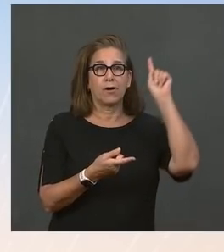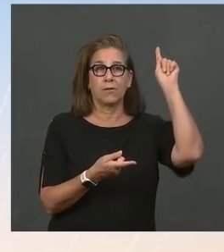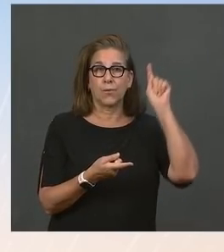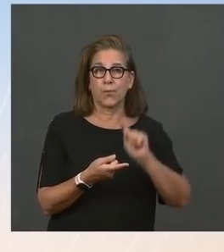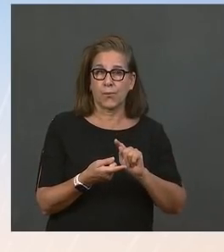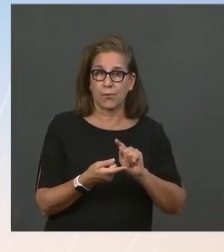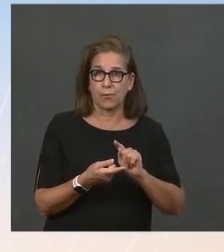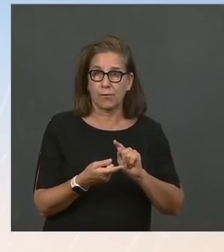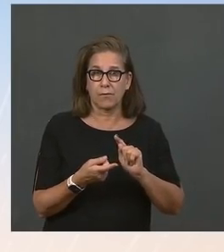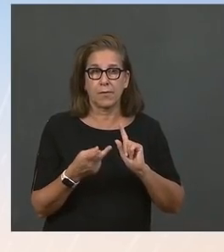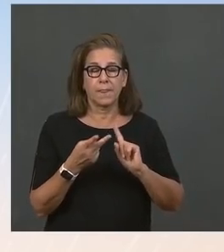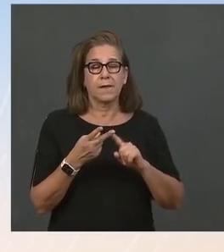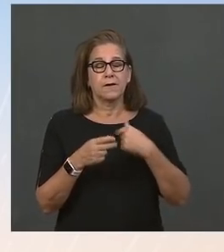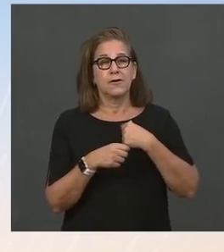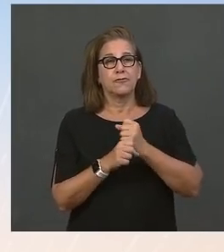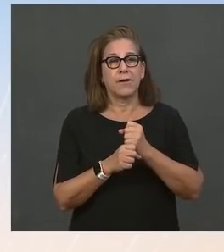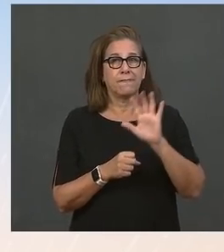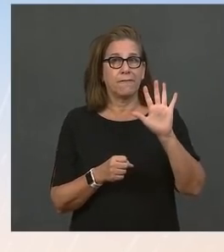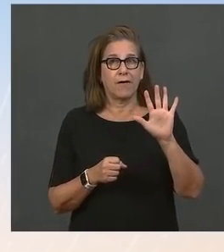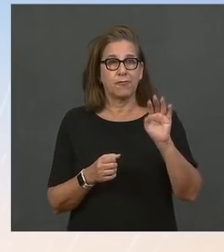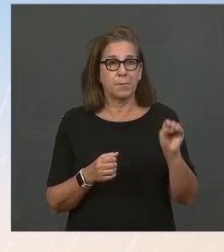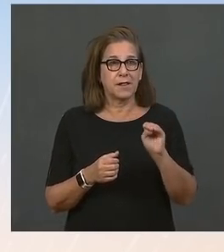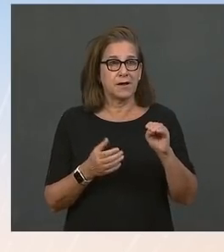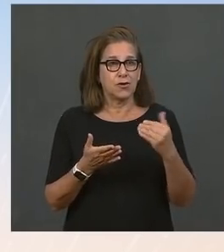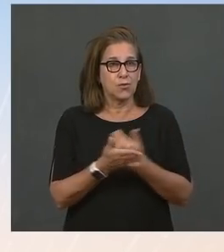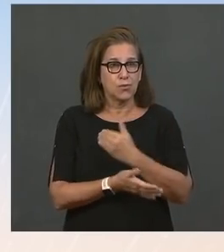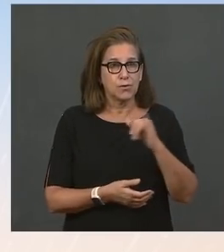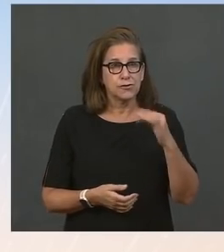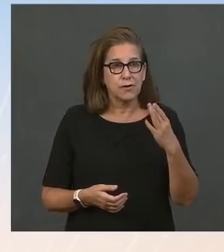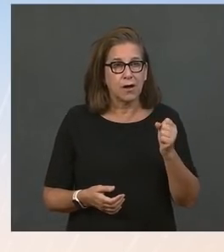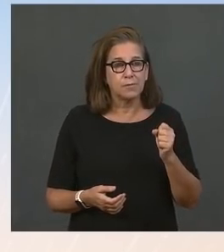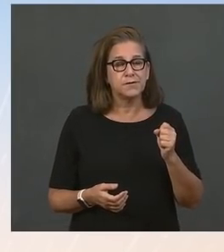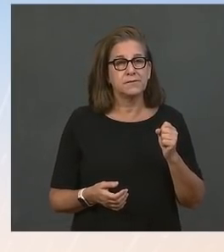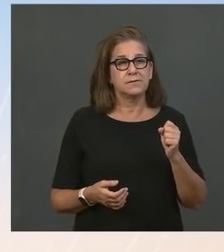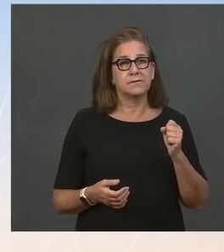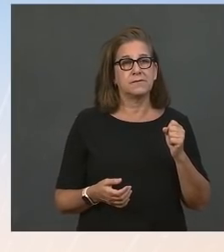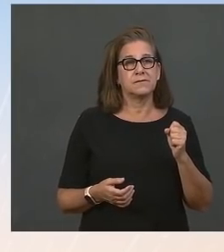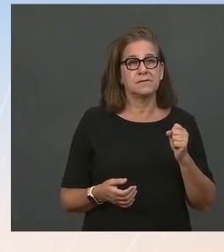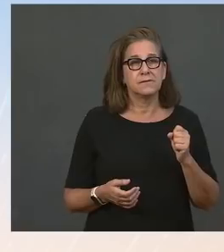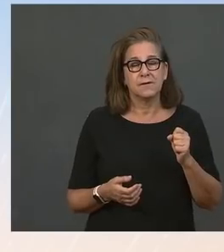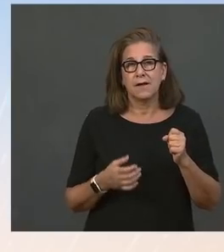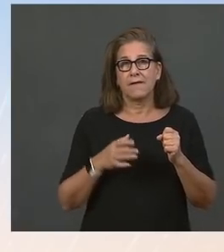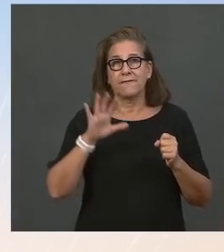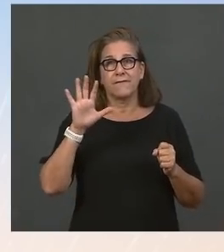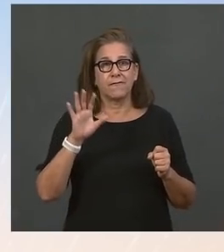have been vaccinated since last year. So, yes, are there still -- as the economy is turning back on,